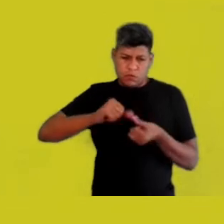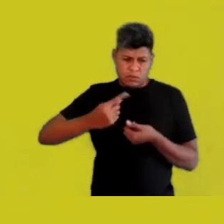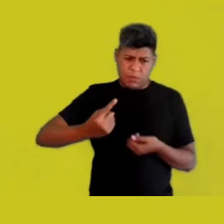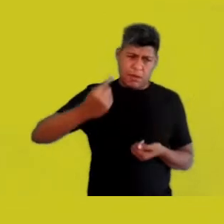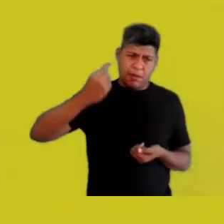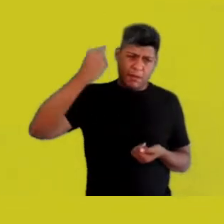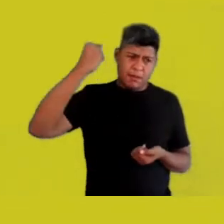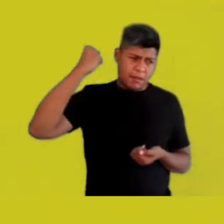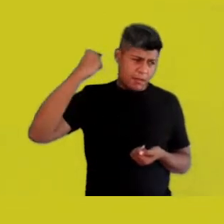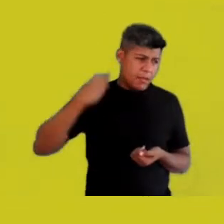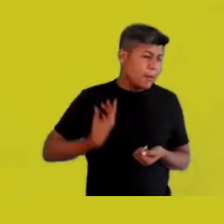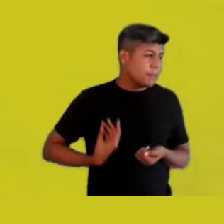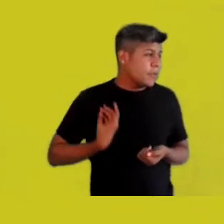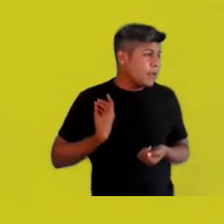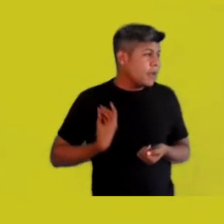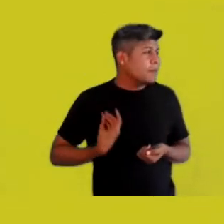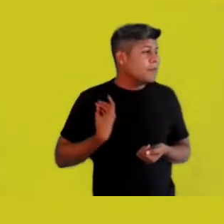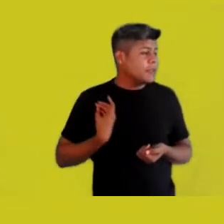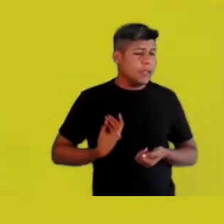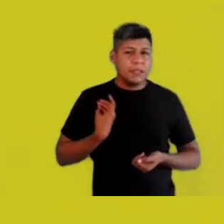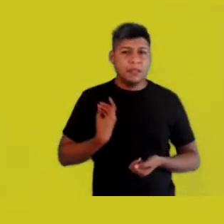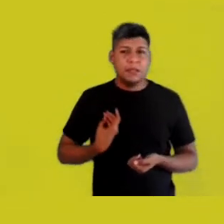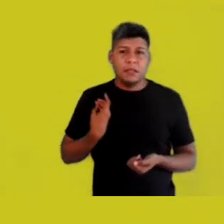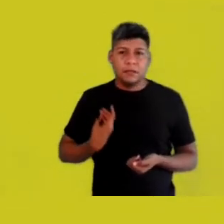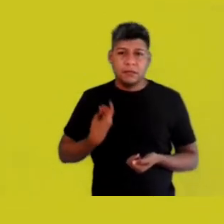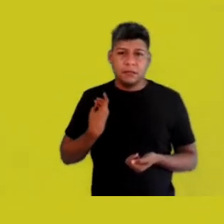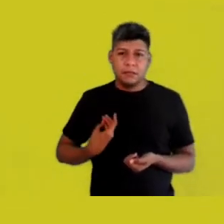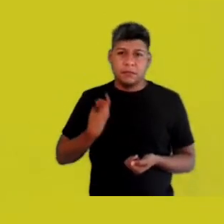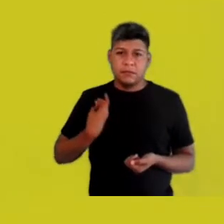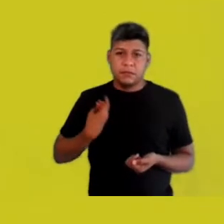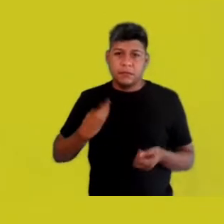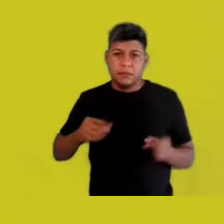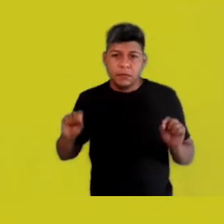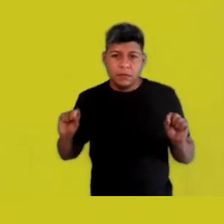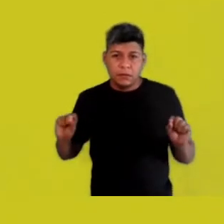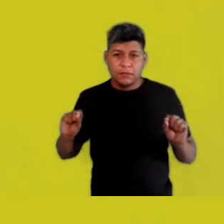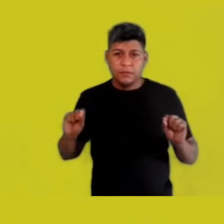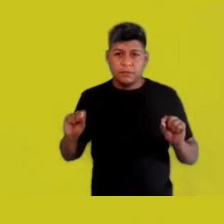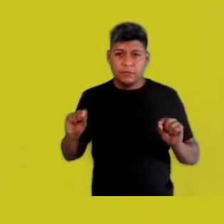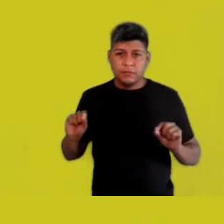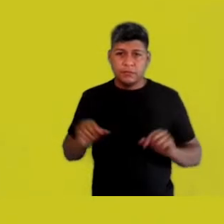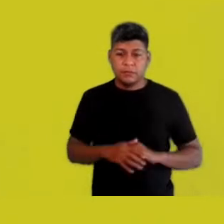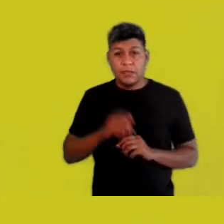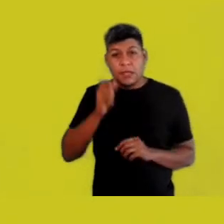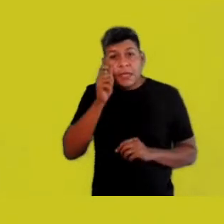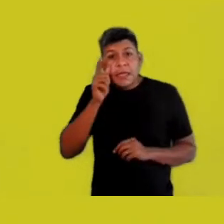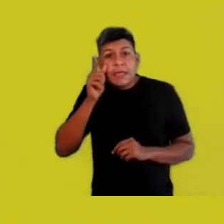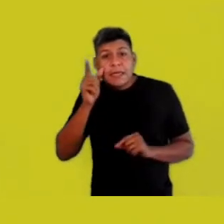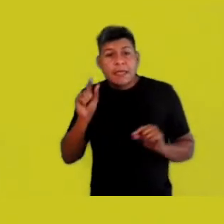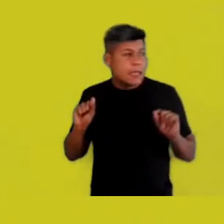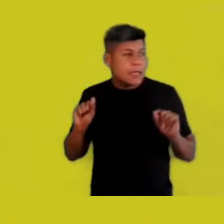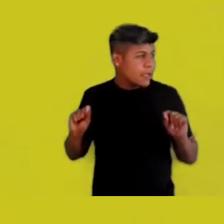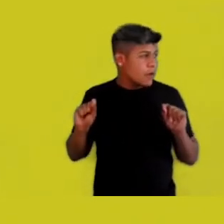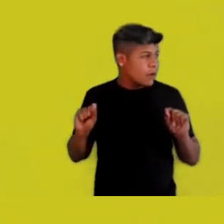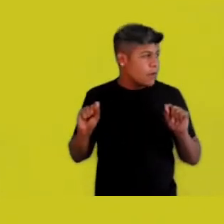As Eduardo Viveiros de Castro himself has been suggesting, the idea is twisting this concept so that it encompasses